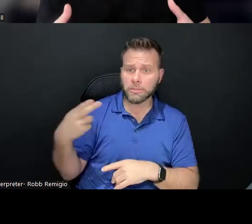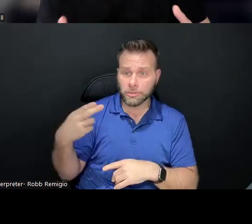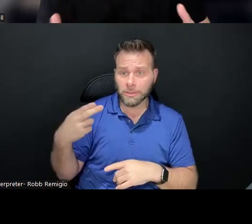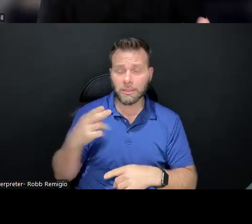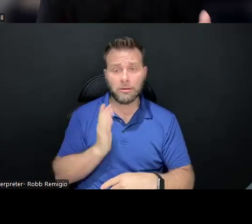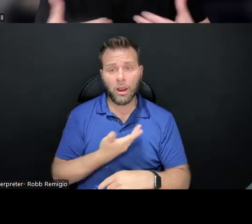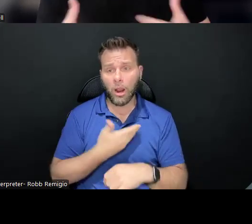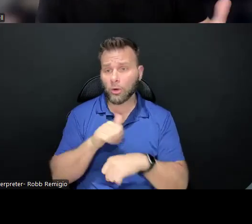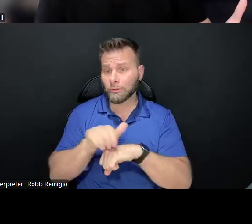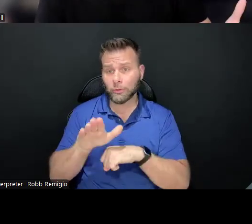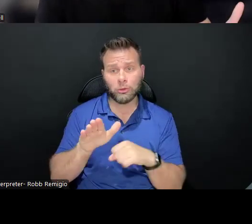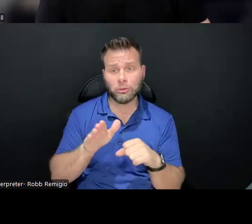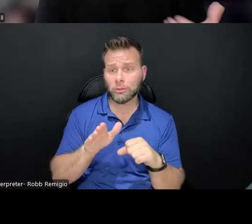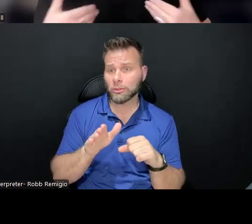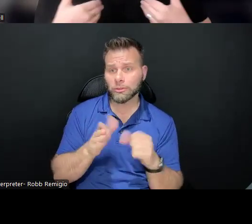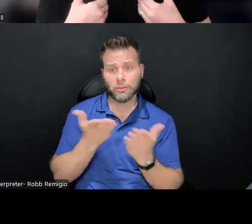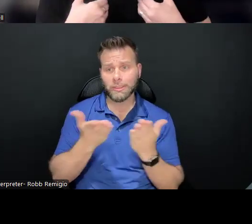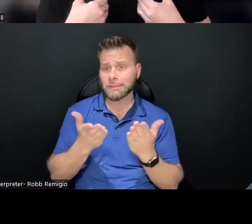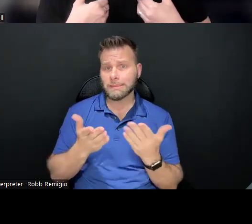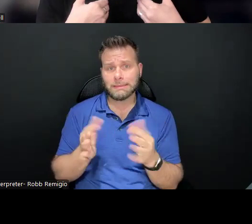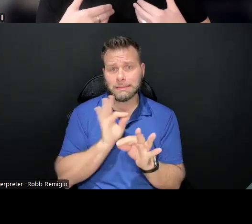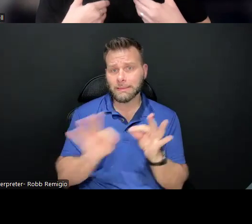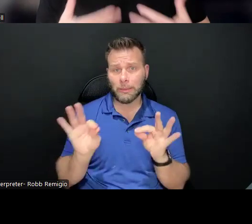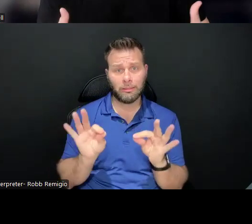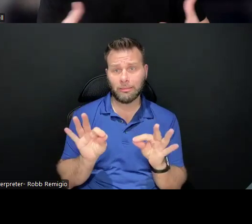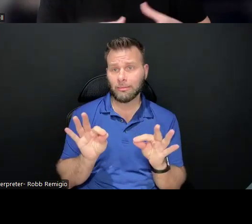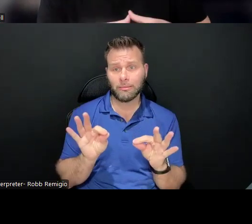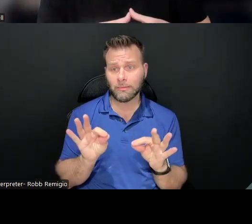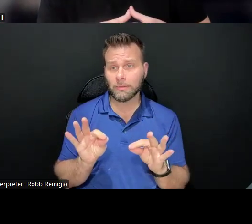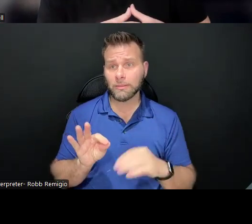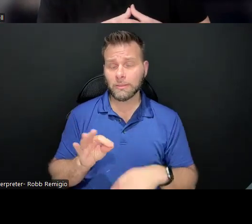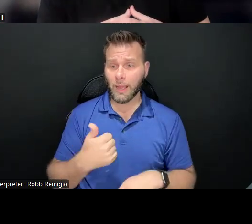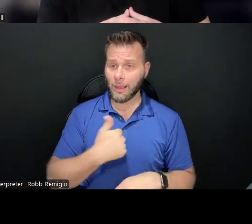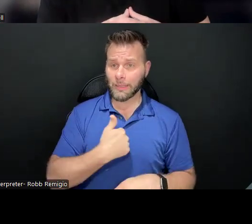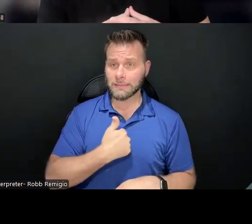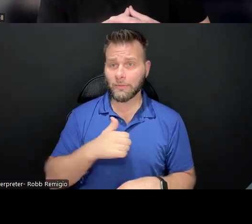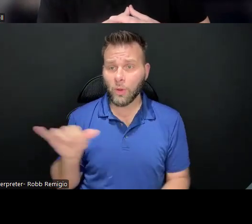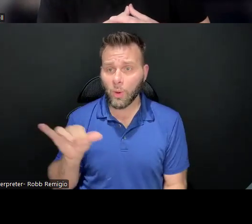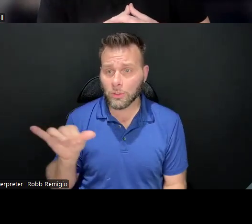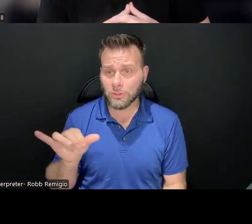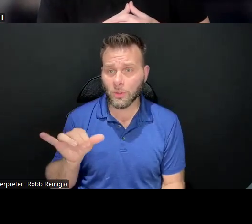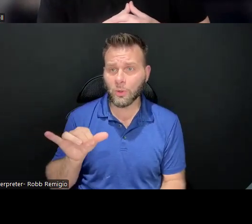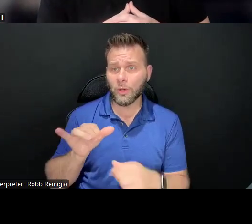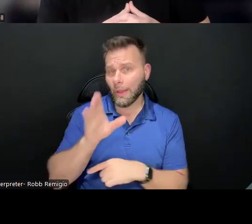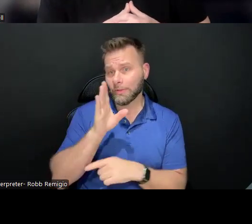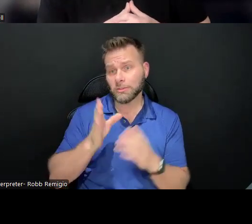by all into means refer them. The Referral service is simple. If everything fails, e-mail me.